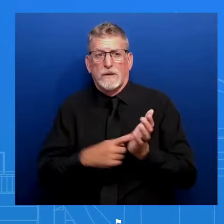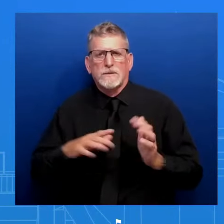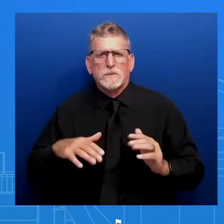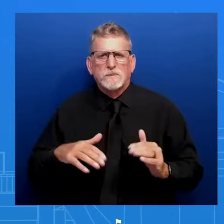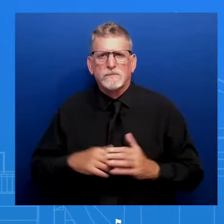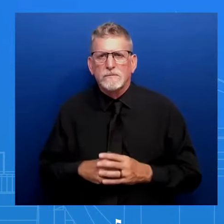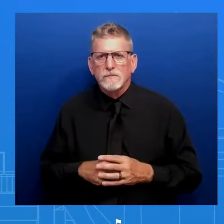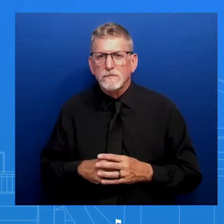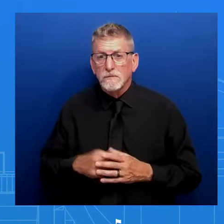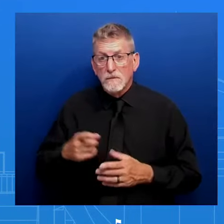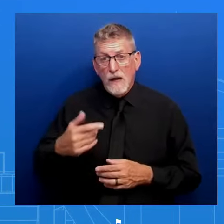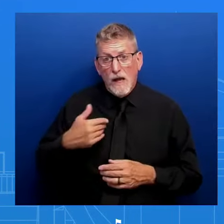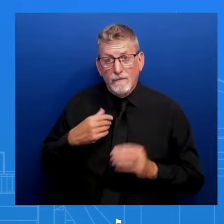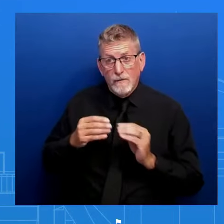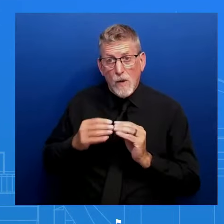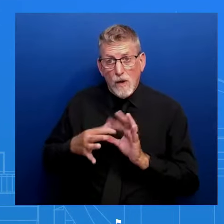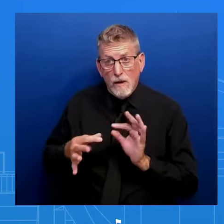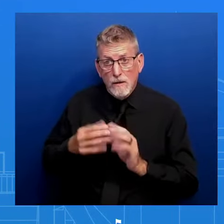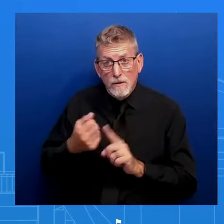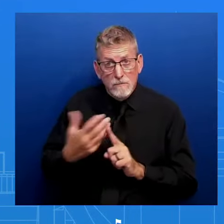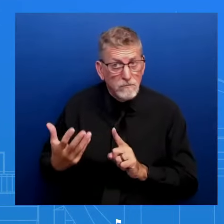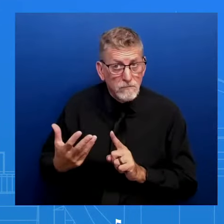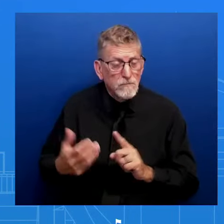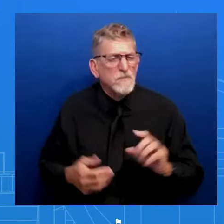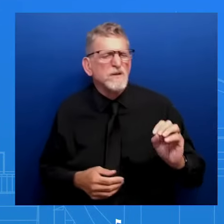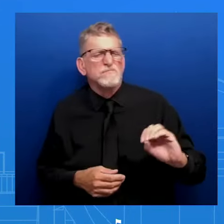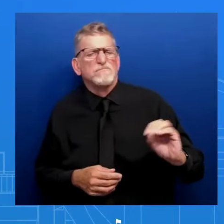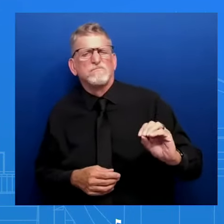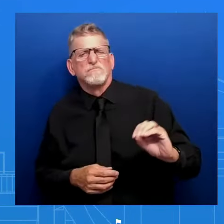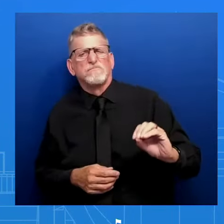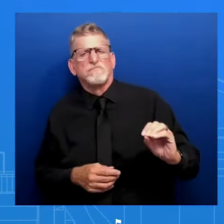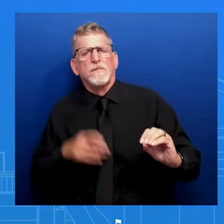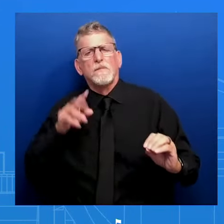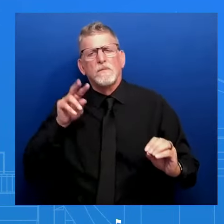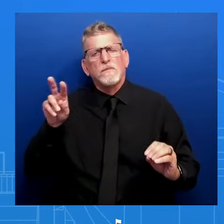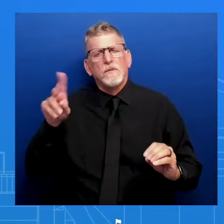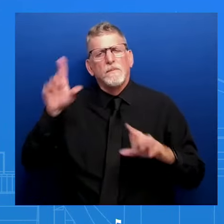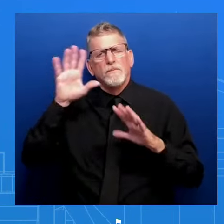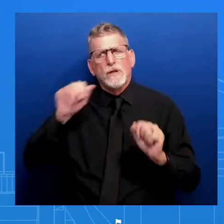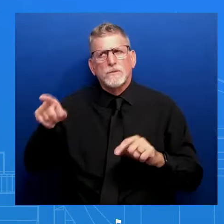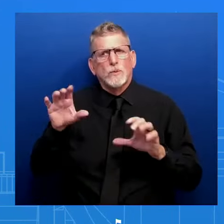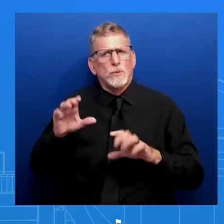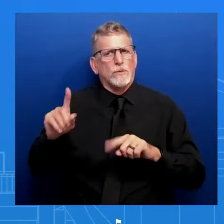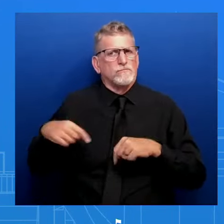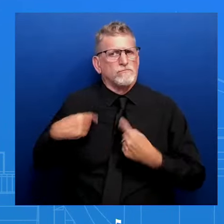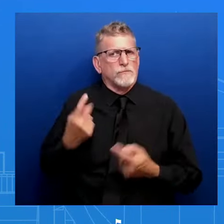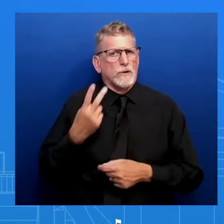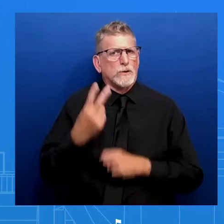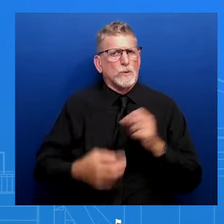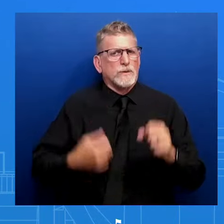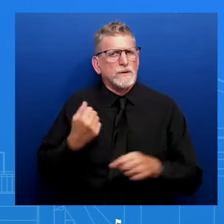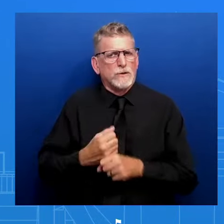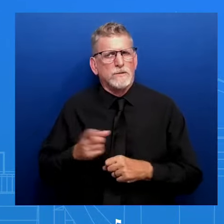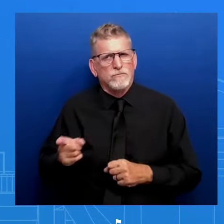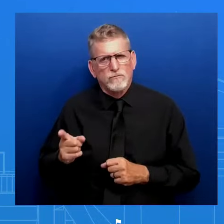But, look, I think if you look at the President's actions over this past two years, he's taken -- he's -- he's taken more action, has been more aggressive